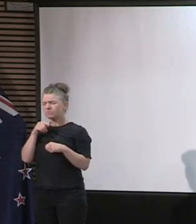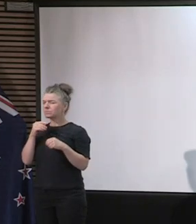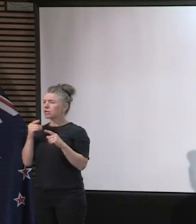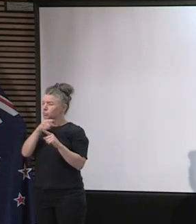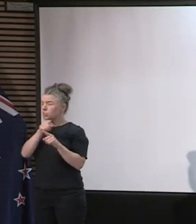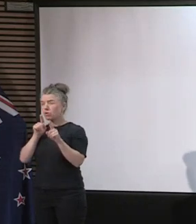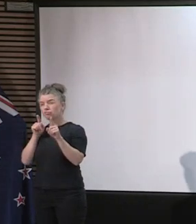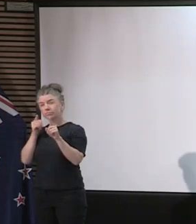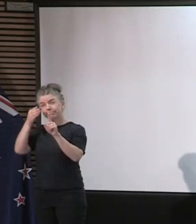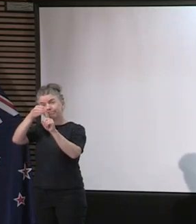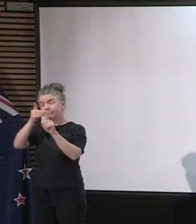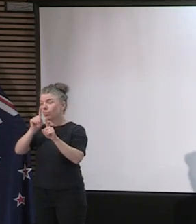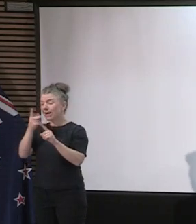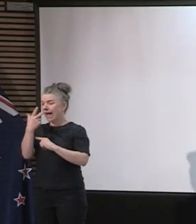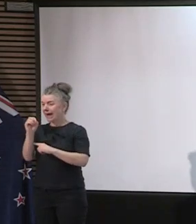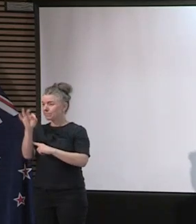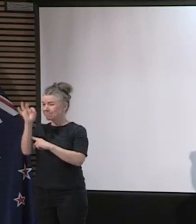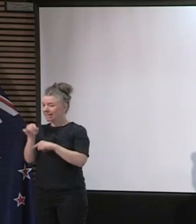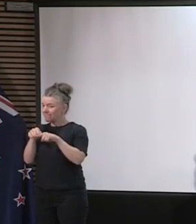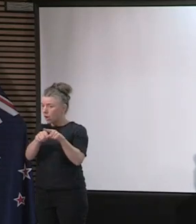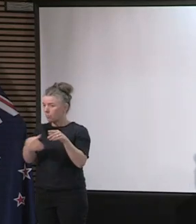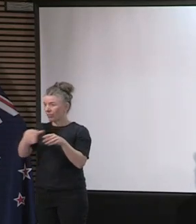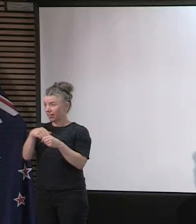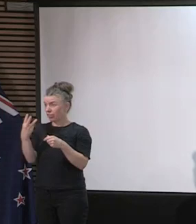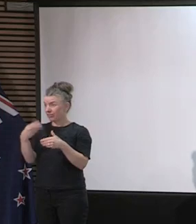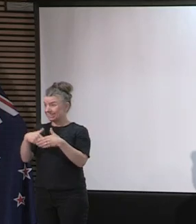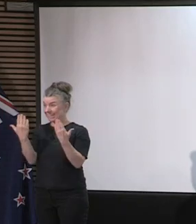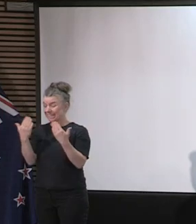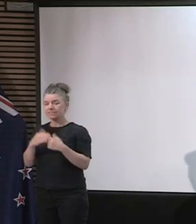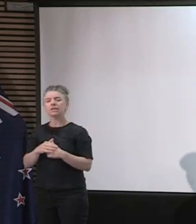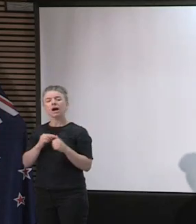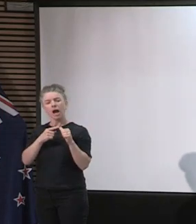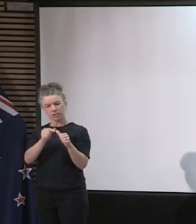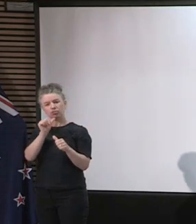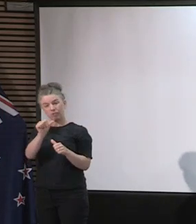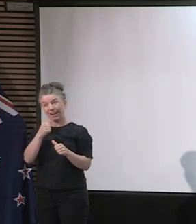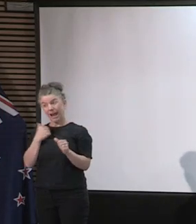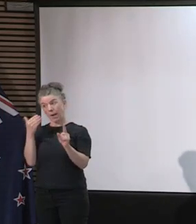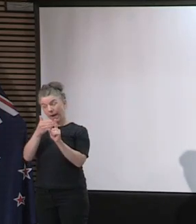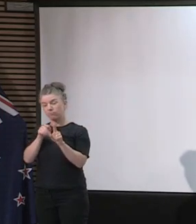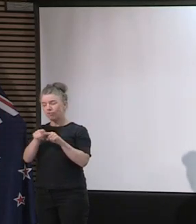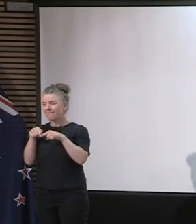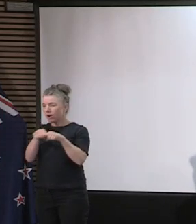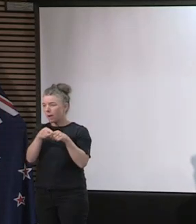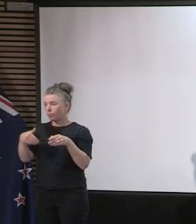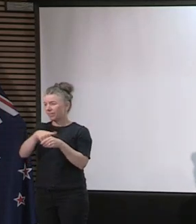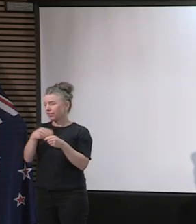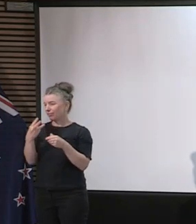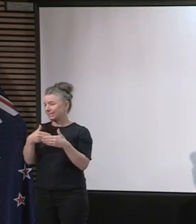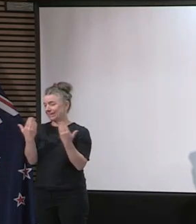public health units. Report report gold standard is tracing 80% of close contacts within... The KPIs are...